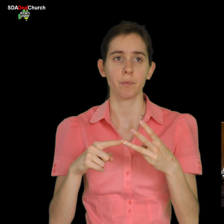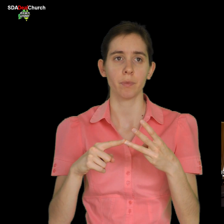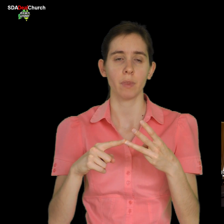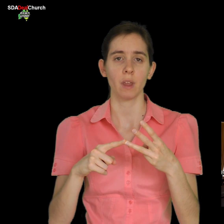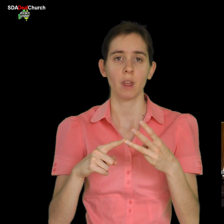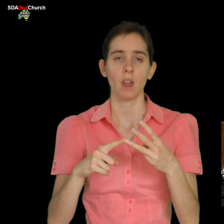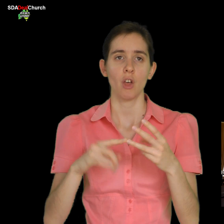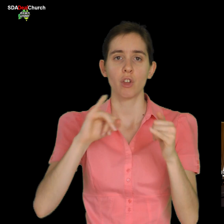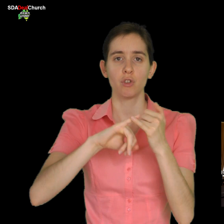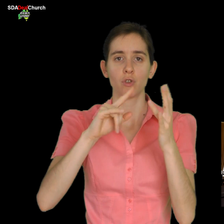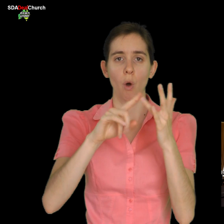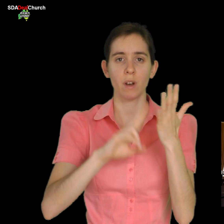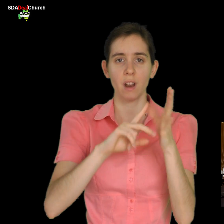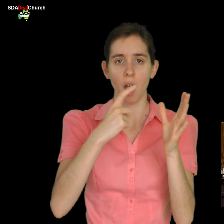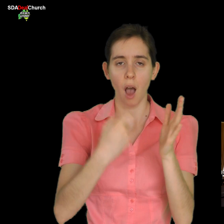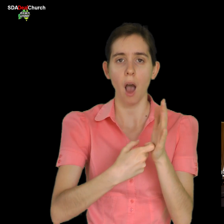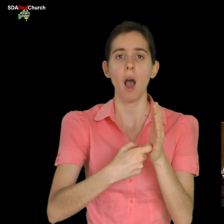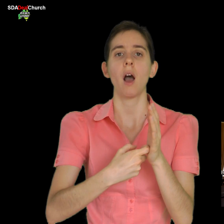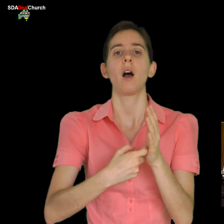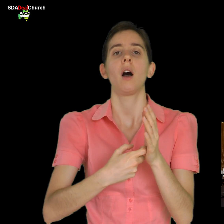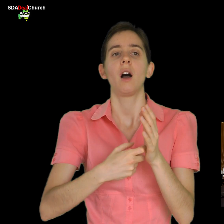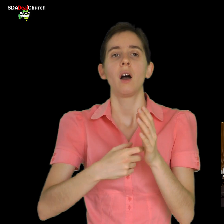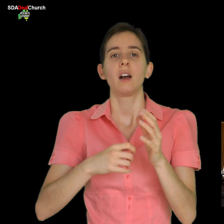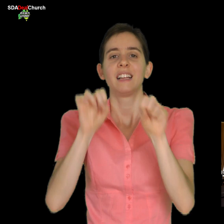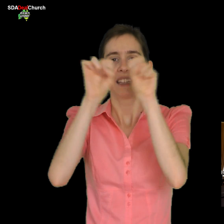3. the sonar systems of bats and whales. And